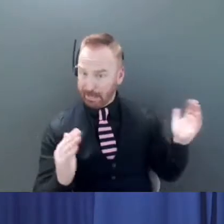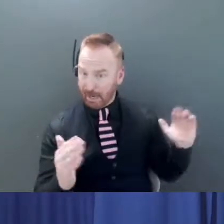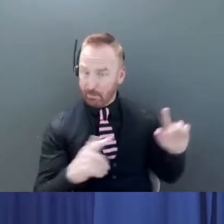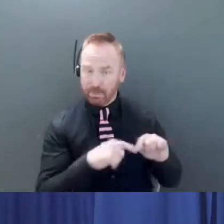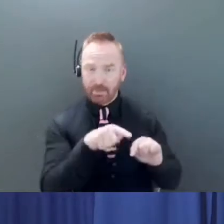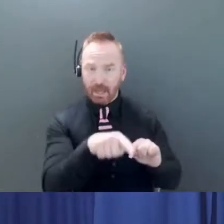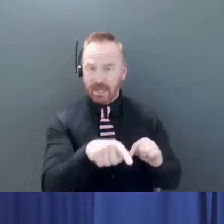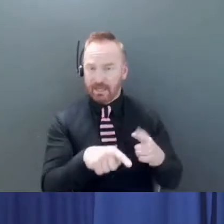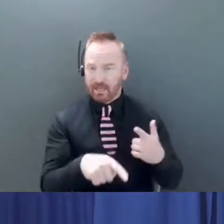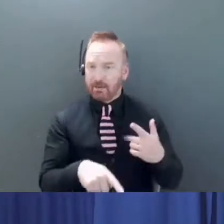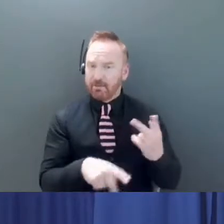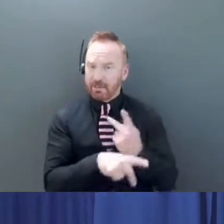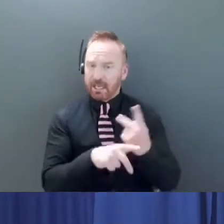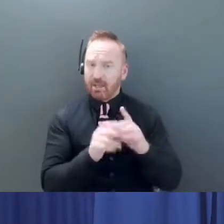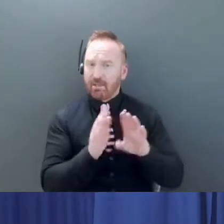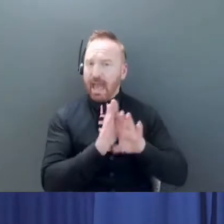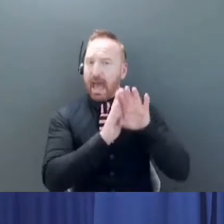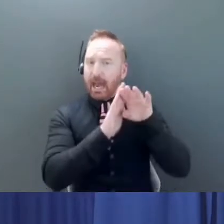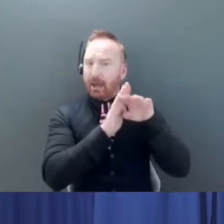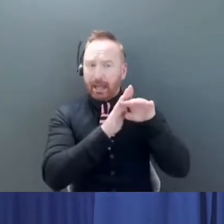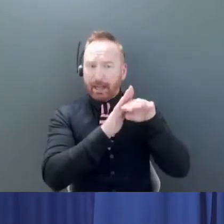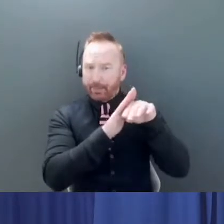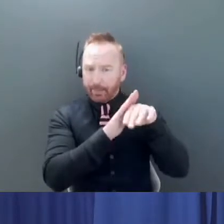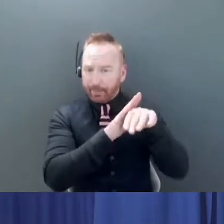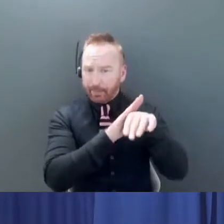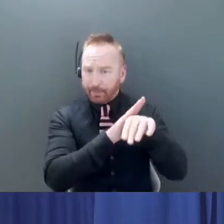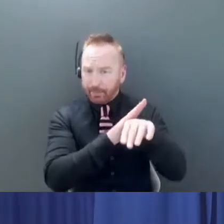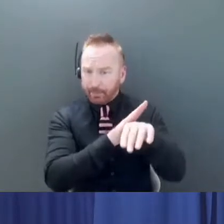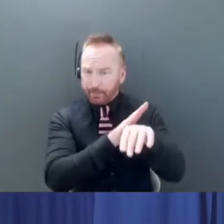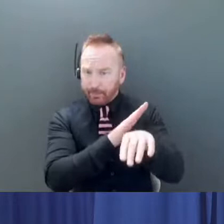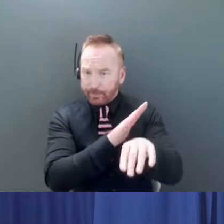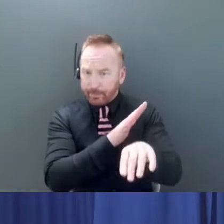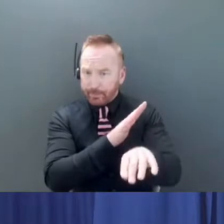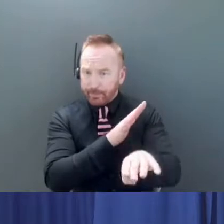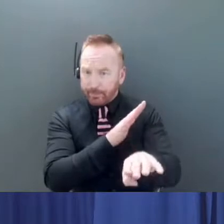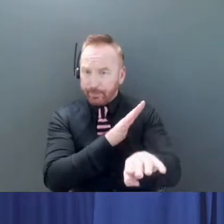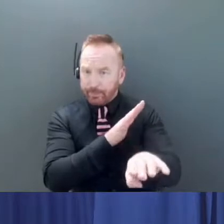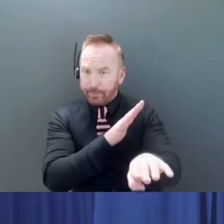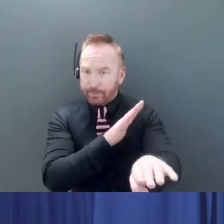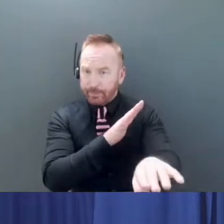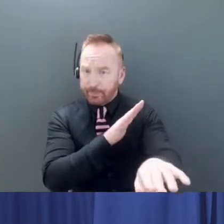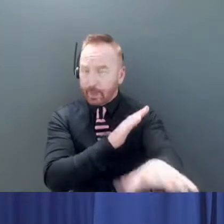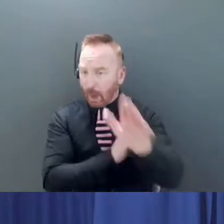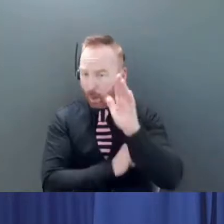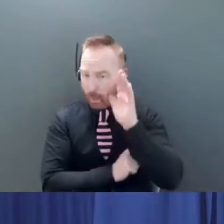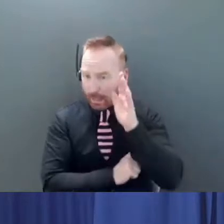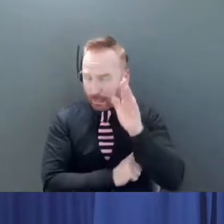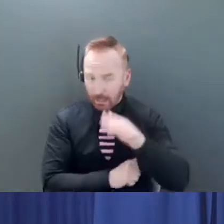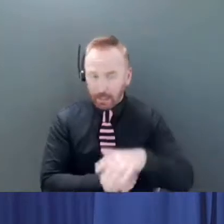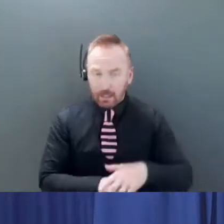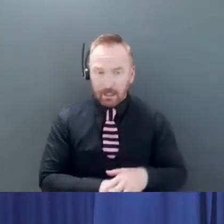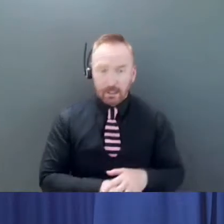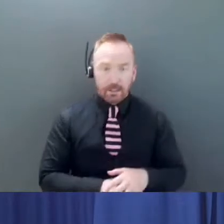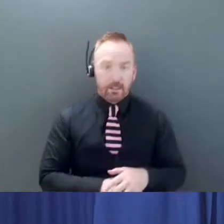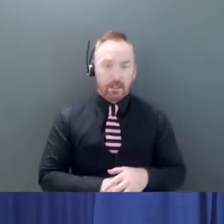Probably a very slow tapering. So that in itself is a pretty